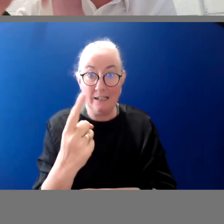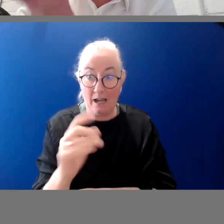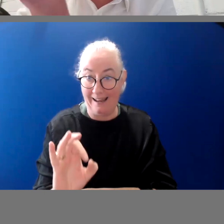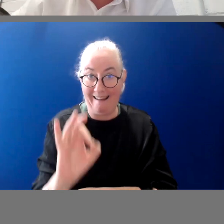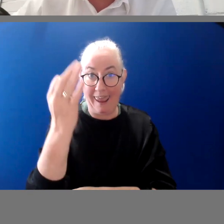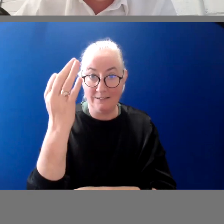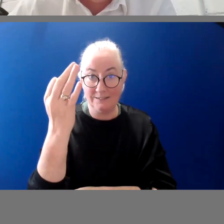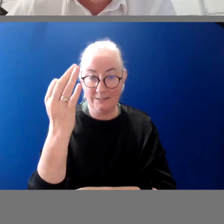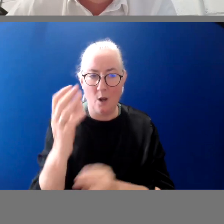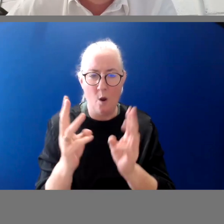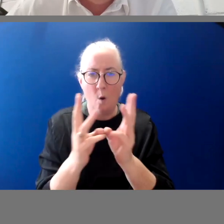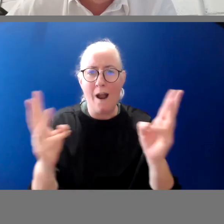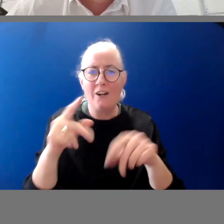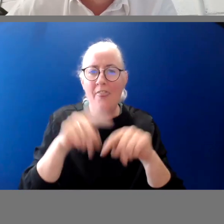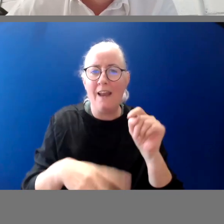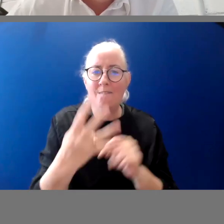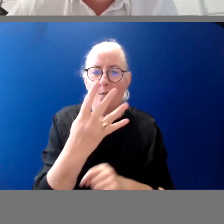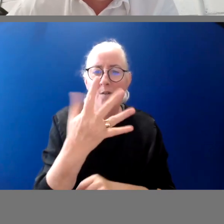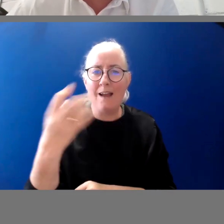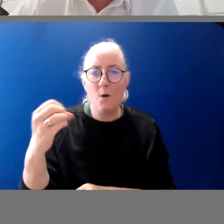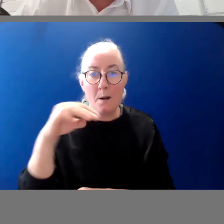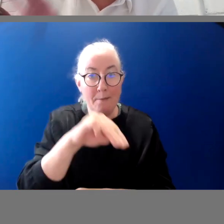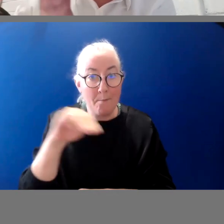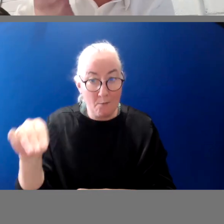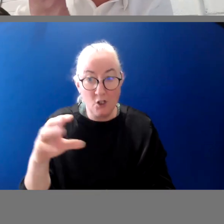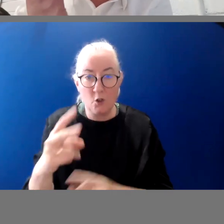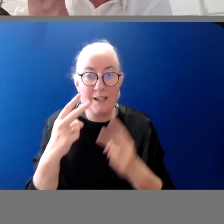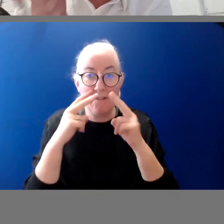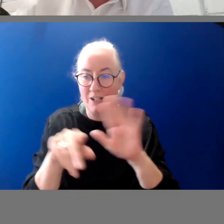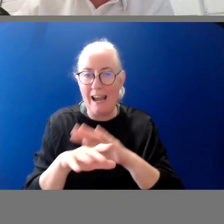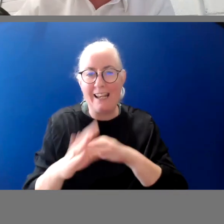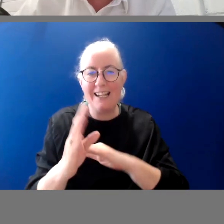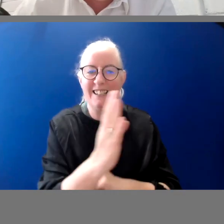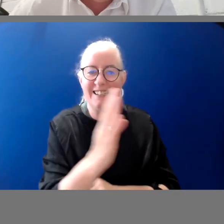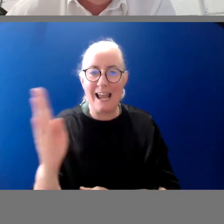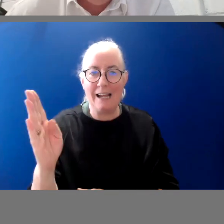that it's wider than 450 mm so you have a vision panel on the side of a door you have to provide